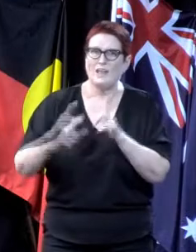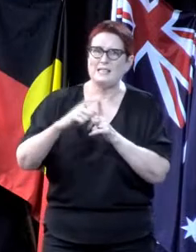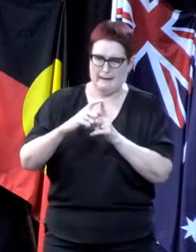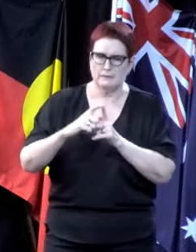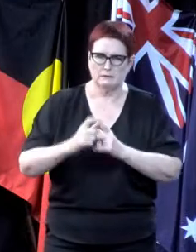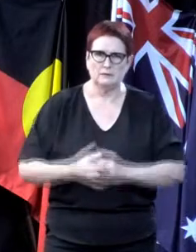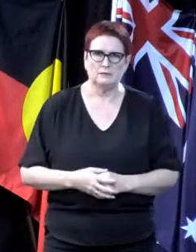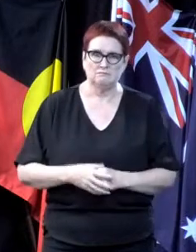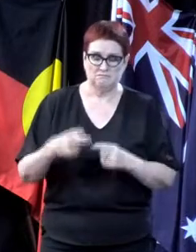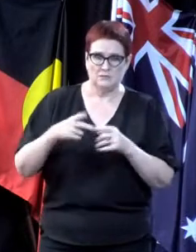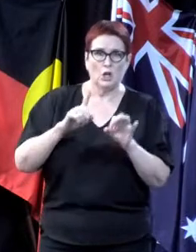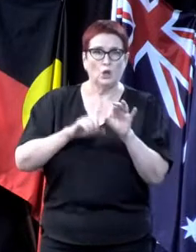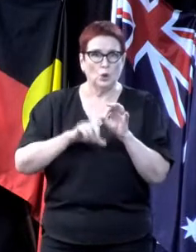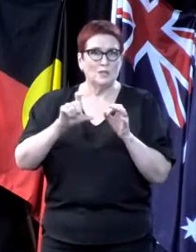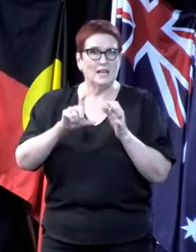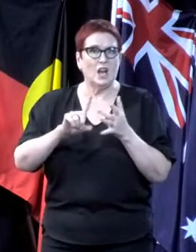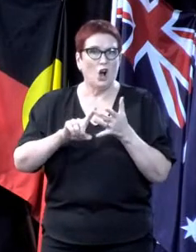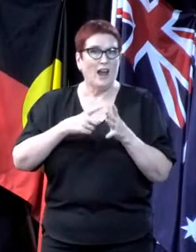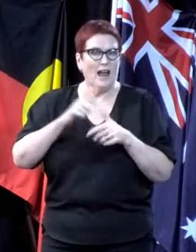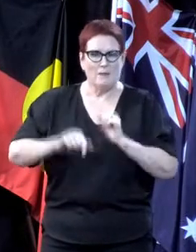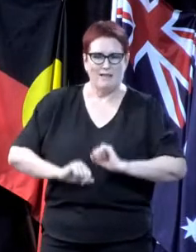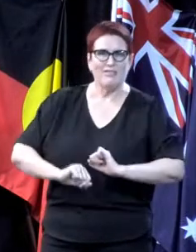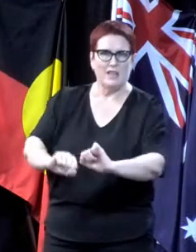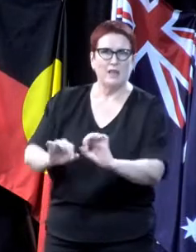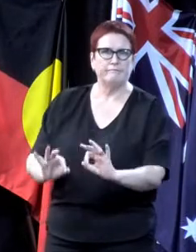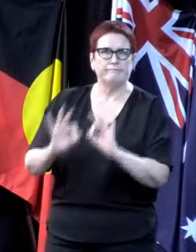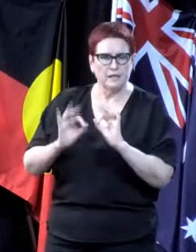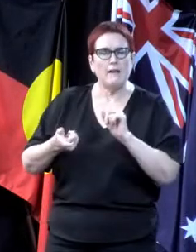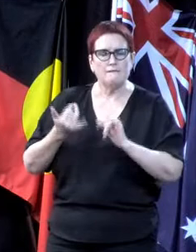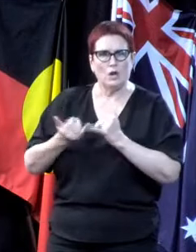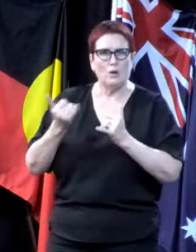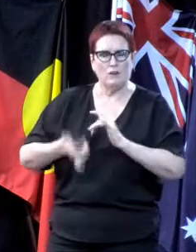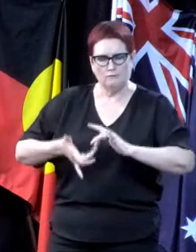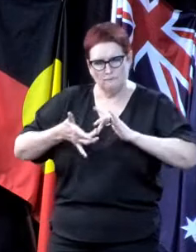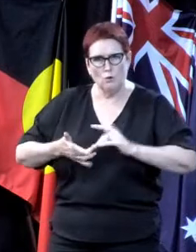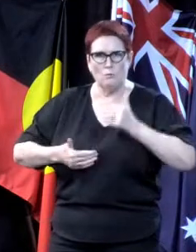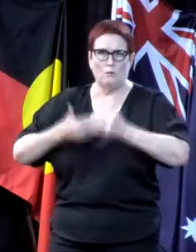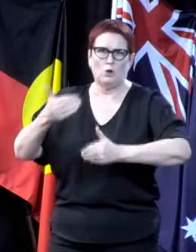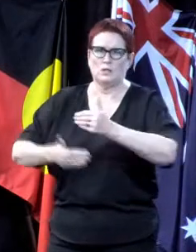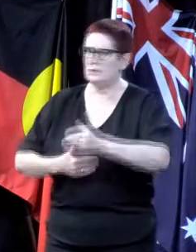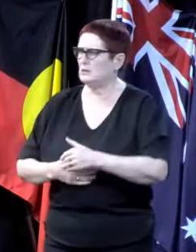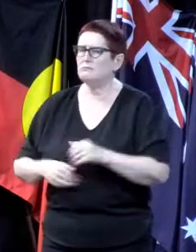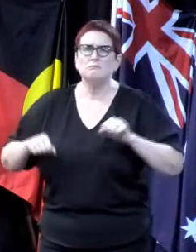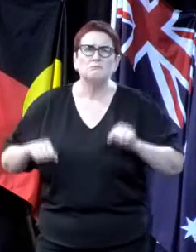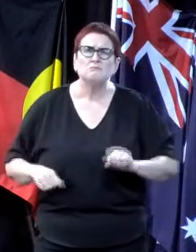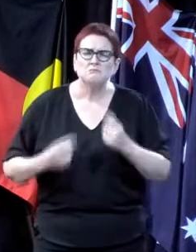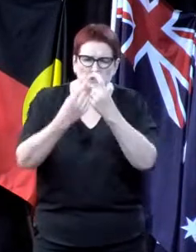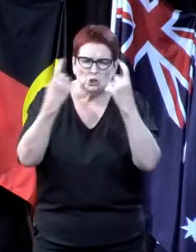It's about what the student can do, and it's a very formalized process in receiving this achievement. What would such a certificate look like?